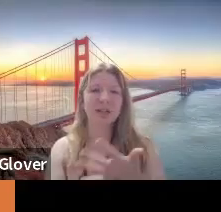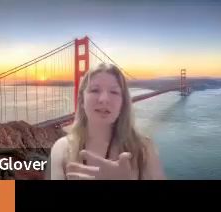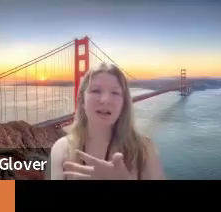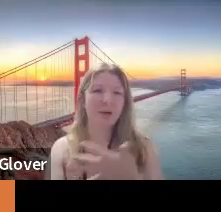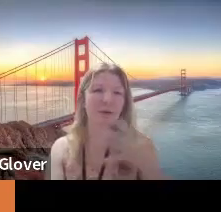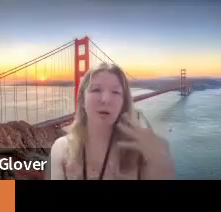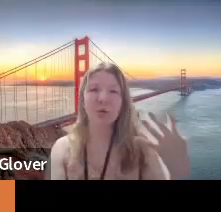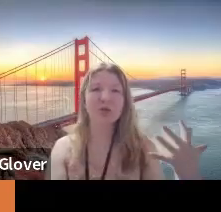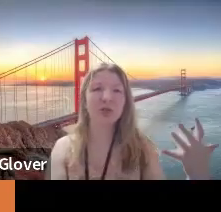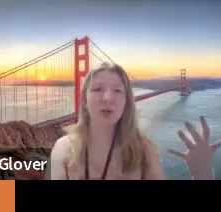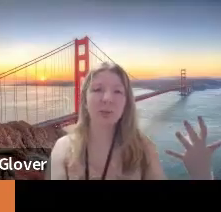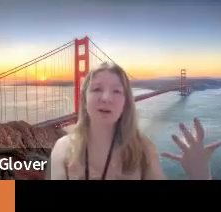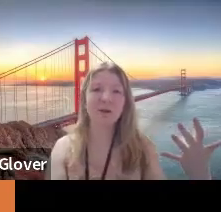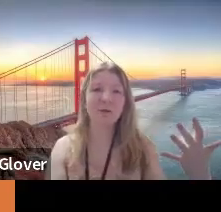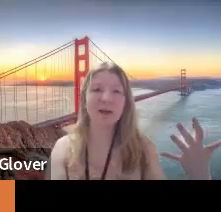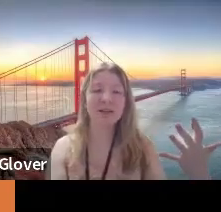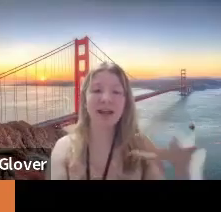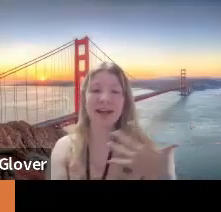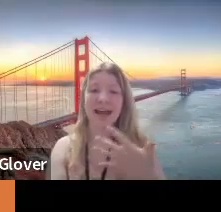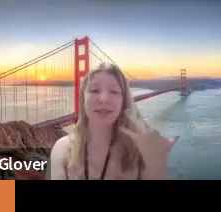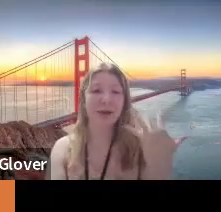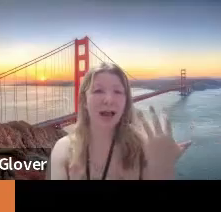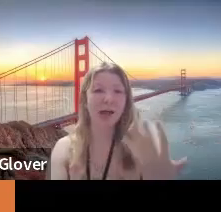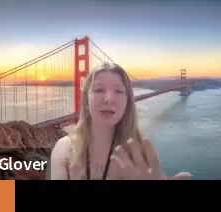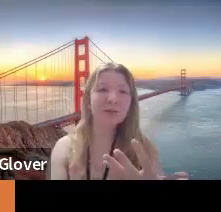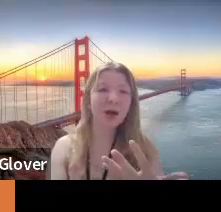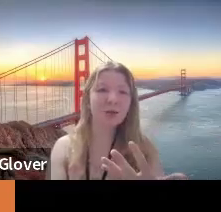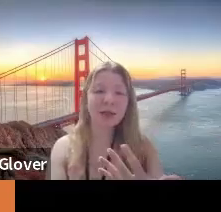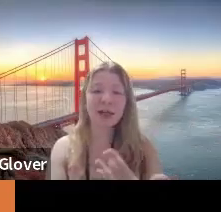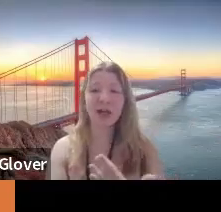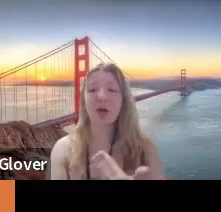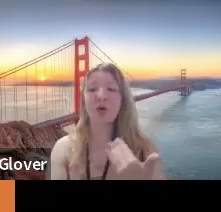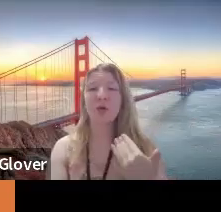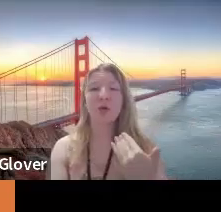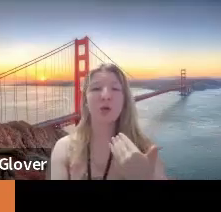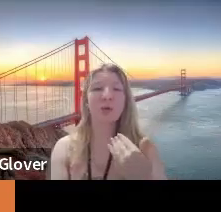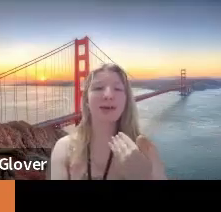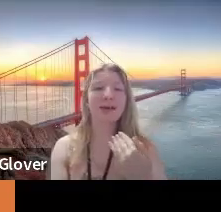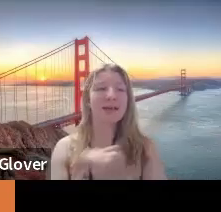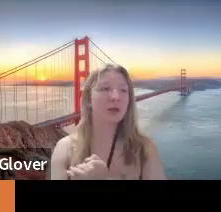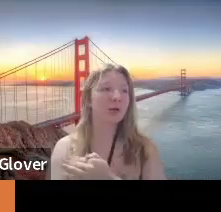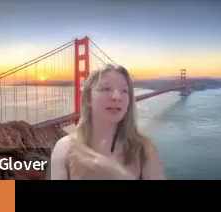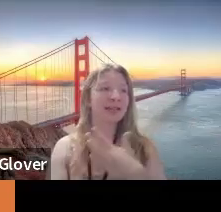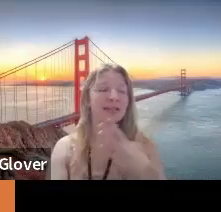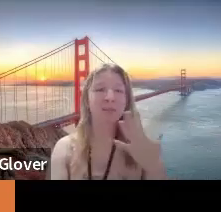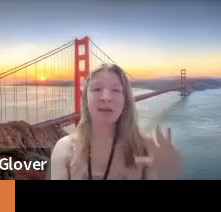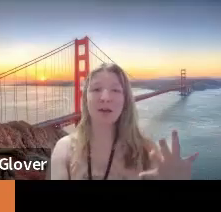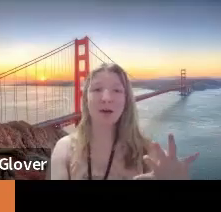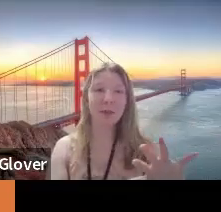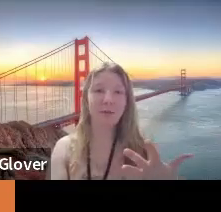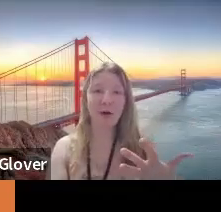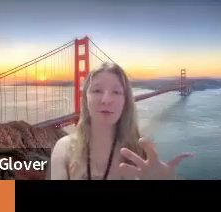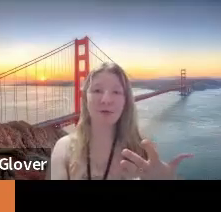my job is to bridge the gaps for people. And whatever healthcare means for them. And so part of that